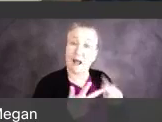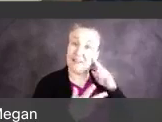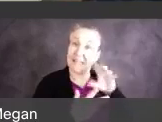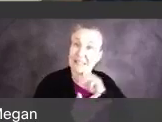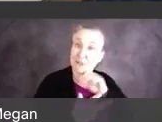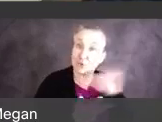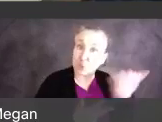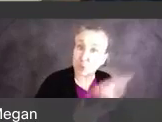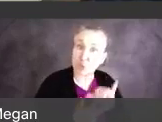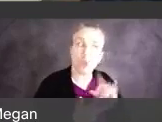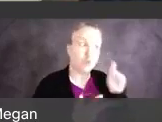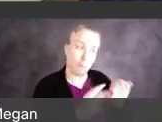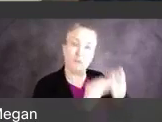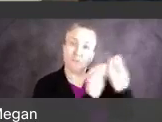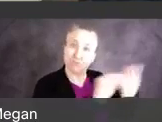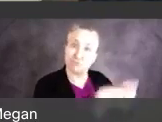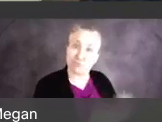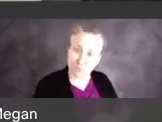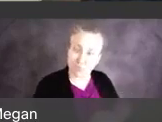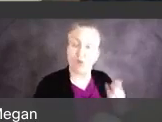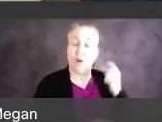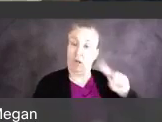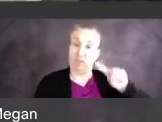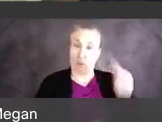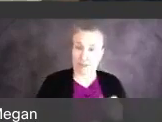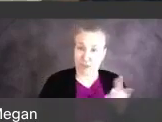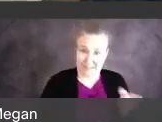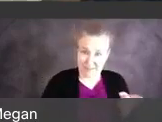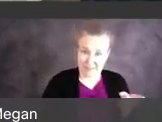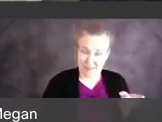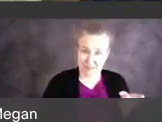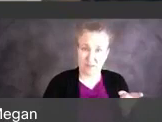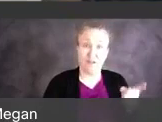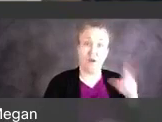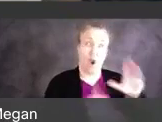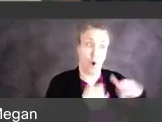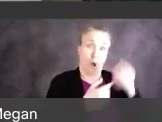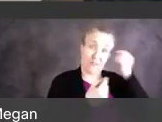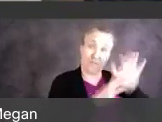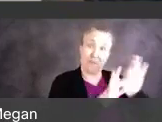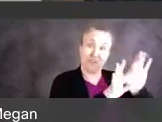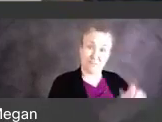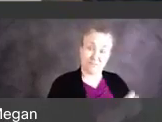certain of it. The question is does all of that get loaded up into the Pennsylvania